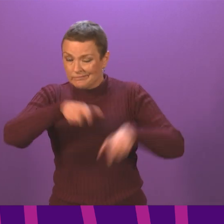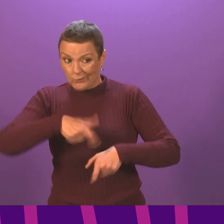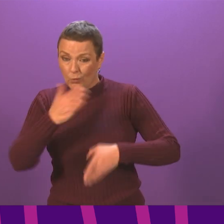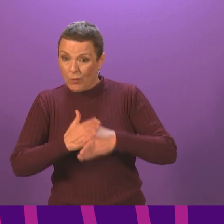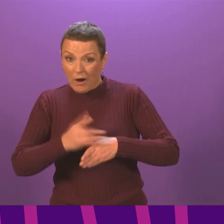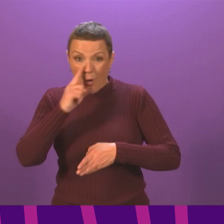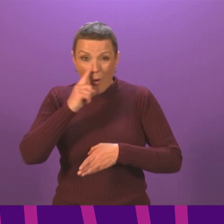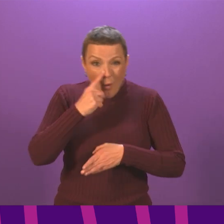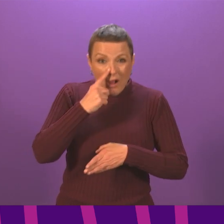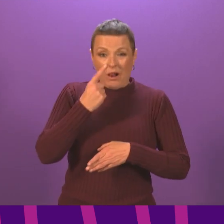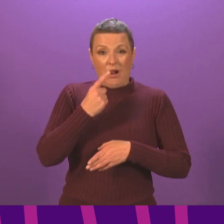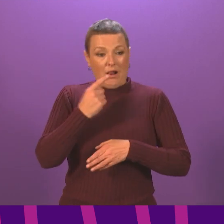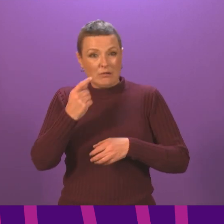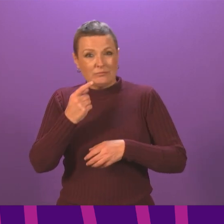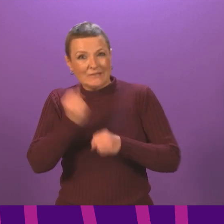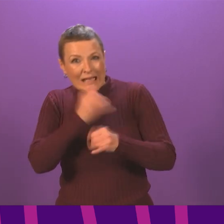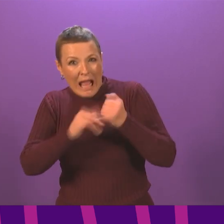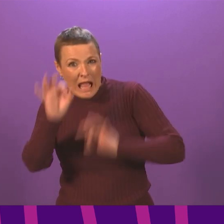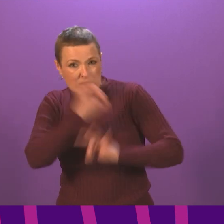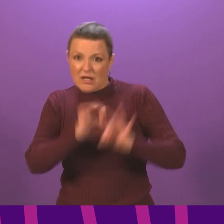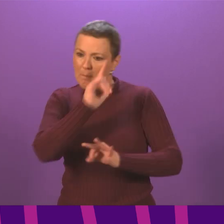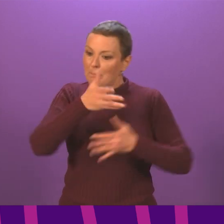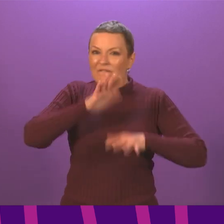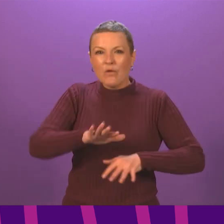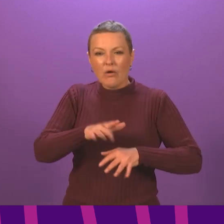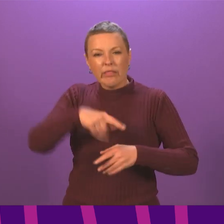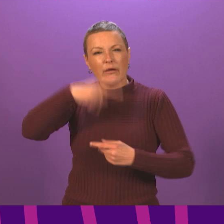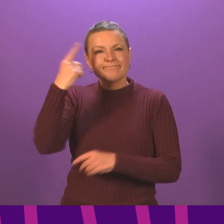gas sector and they are typically asked to get tested before going offshore. However,